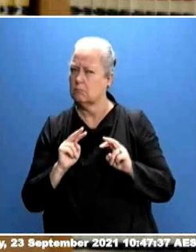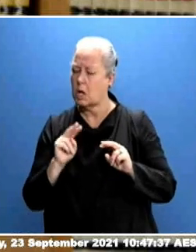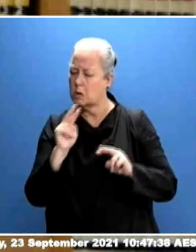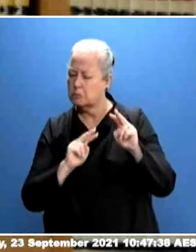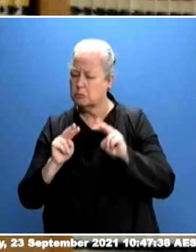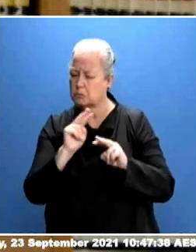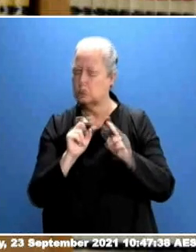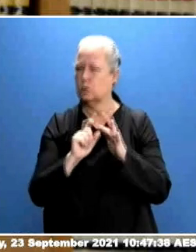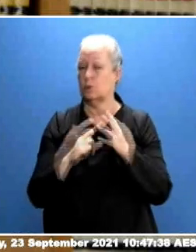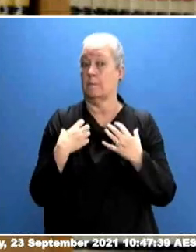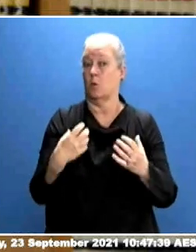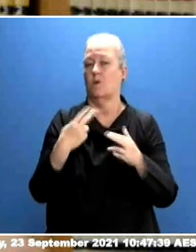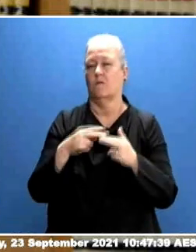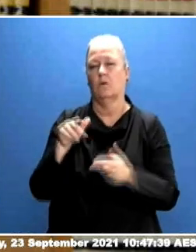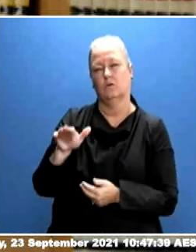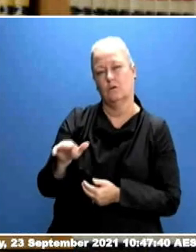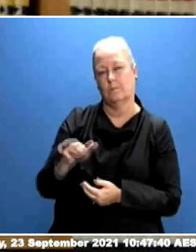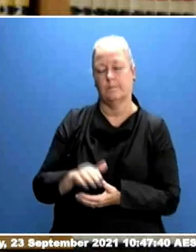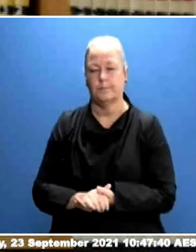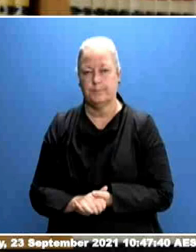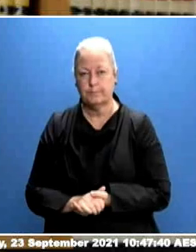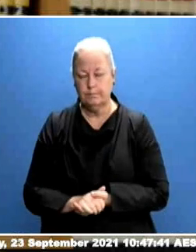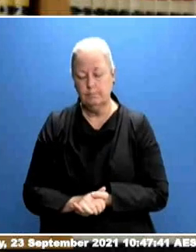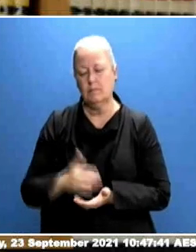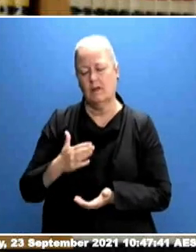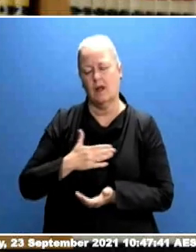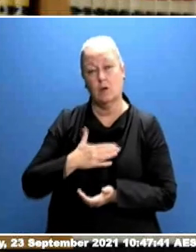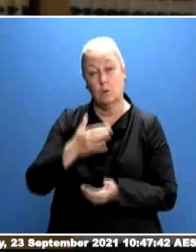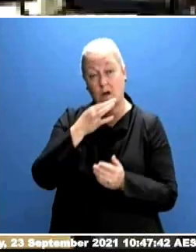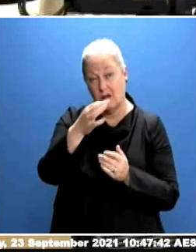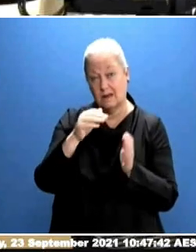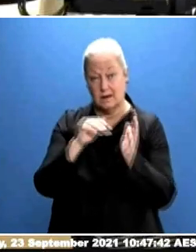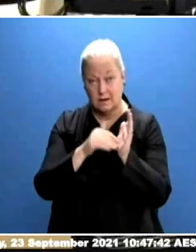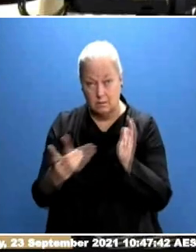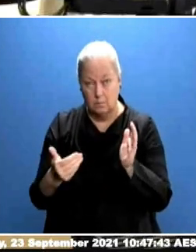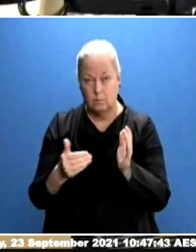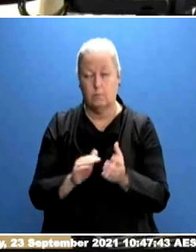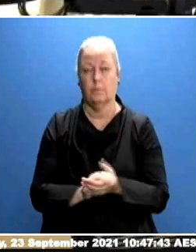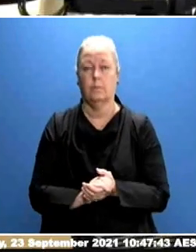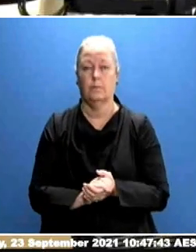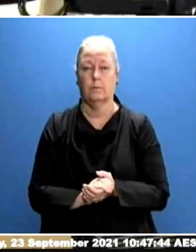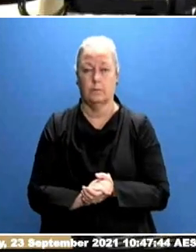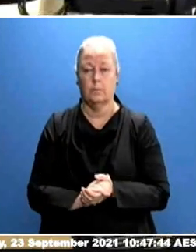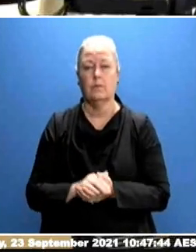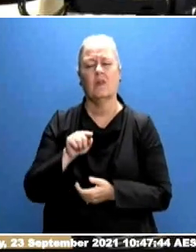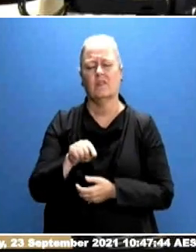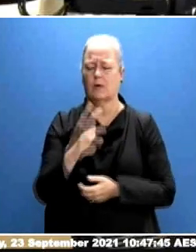Can I ask you, Dr Thompson, bit more then about the 21-day period.